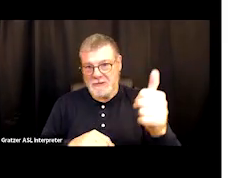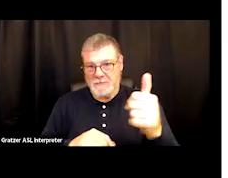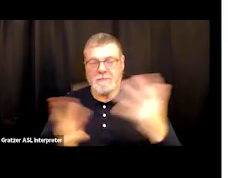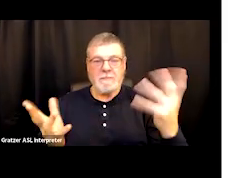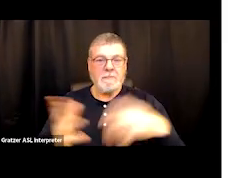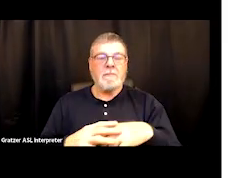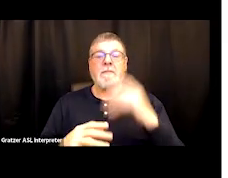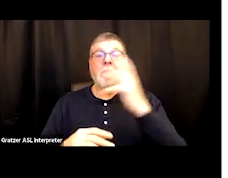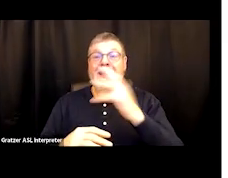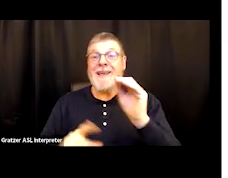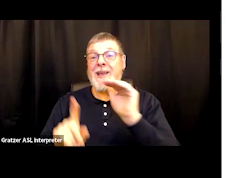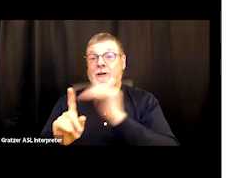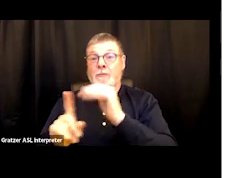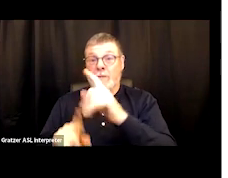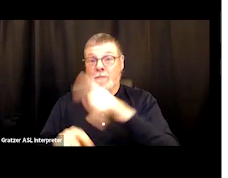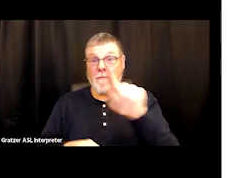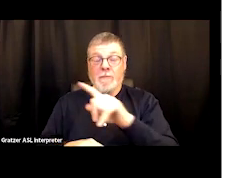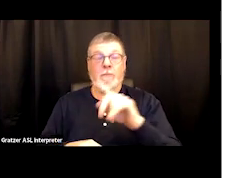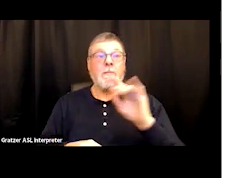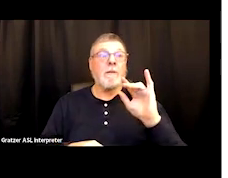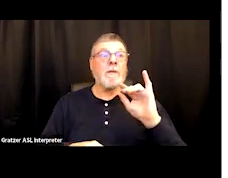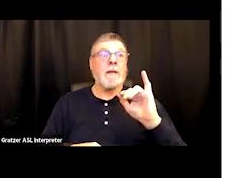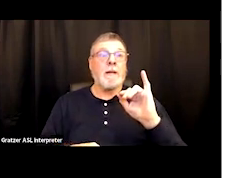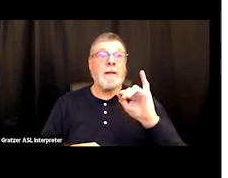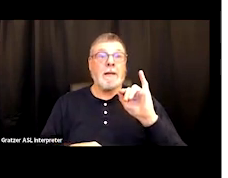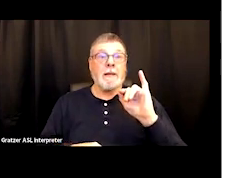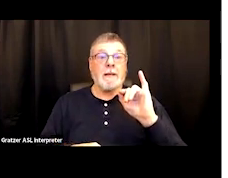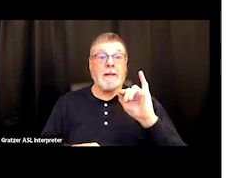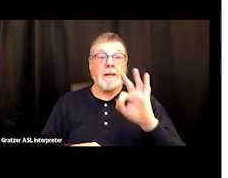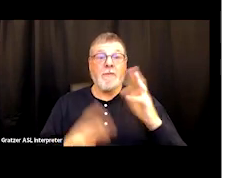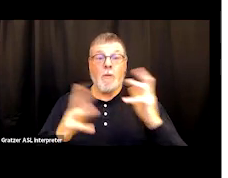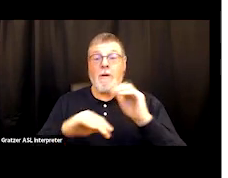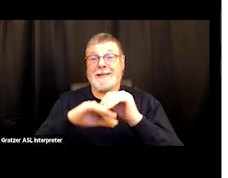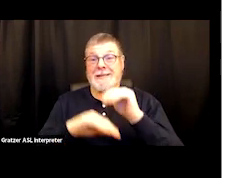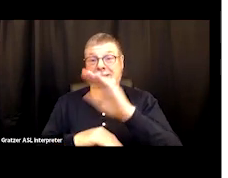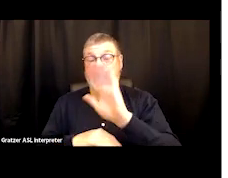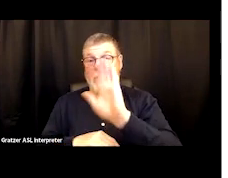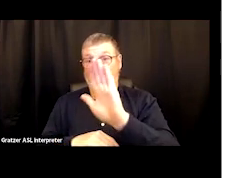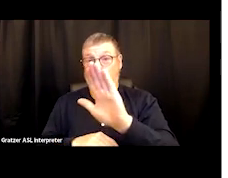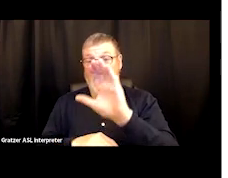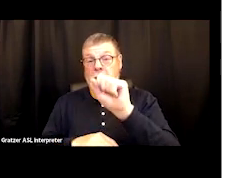I also just wanna remind you that if you would like to send your SOAR TA Center Liaison,